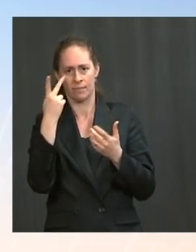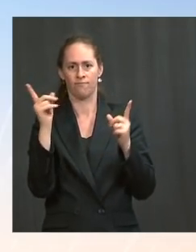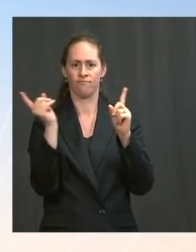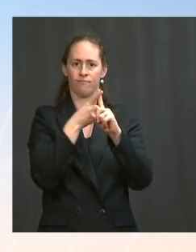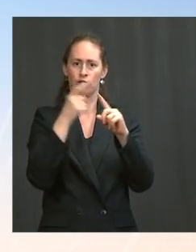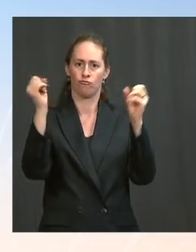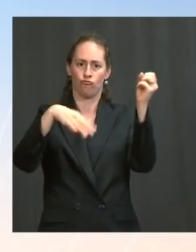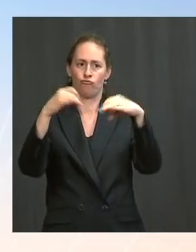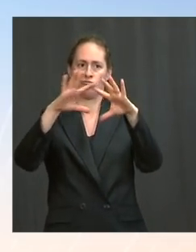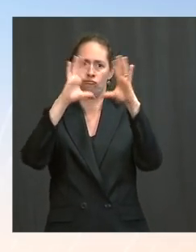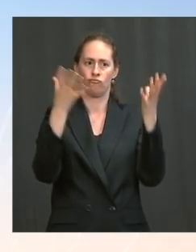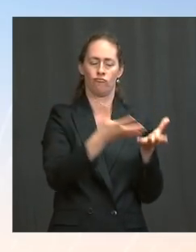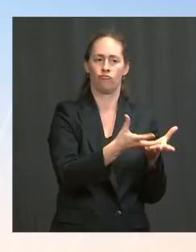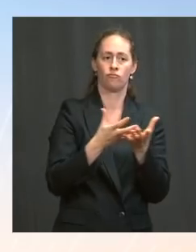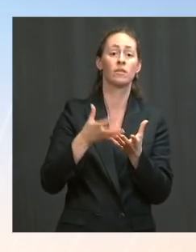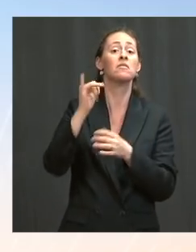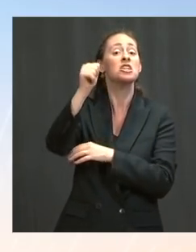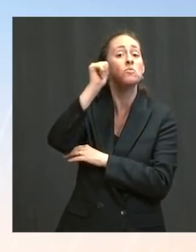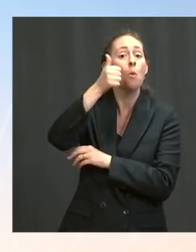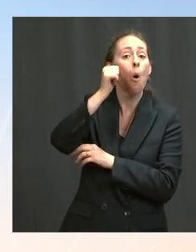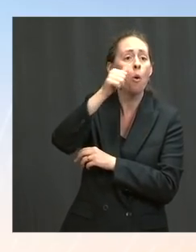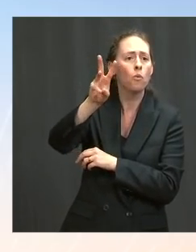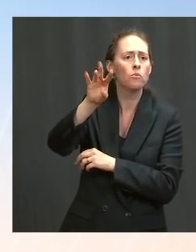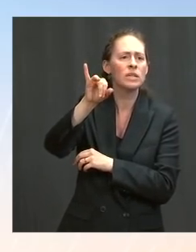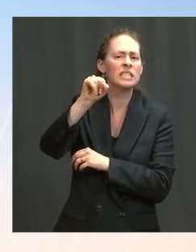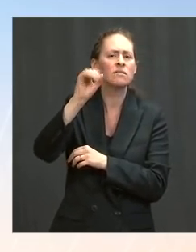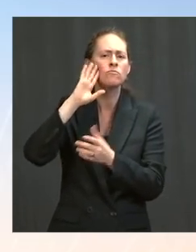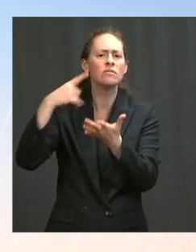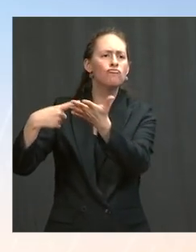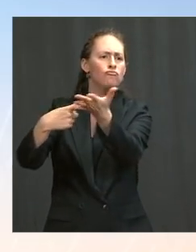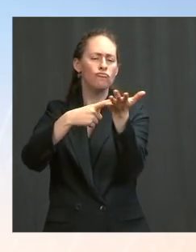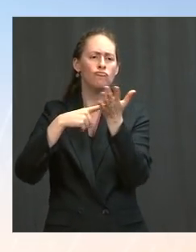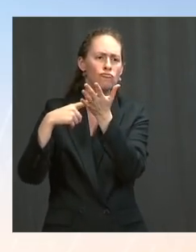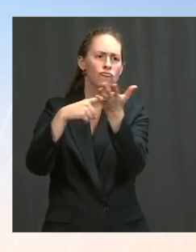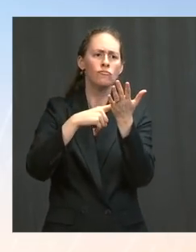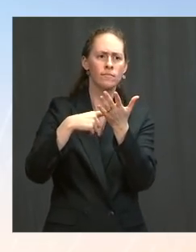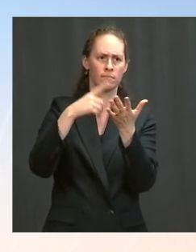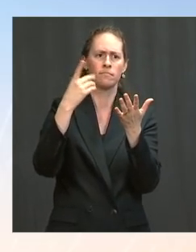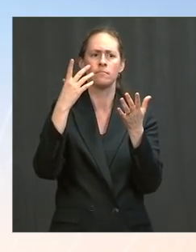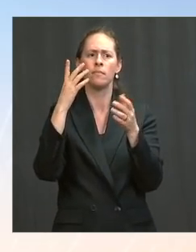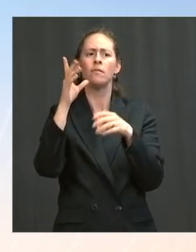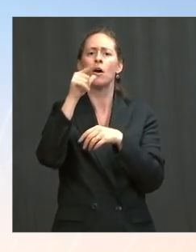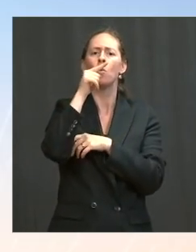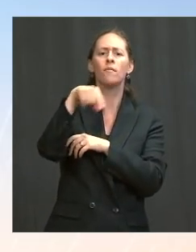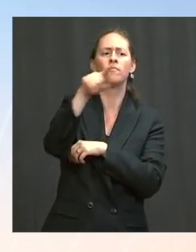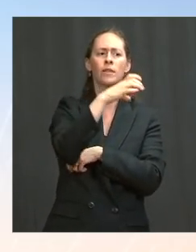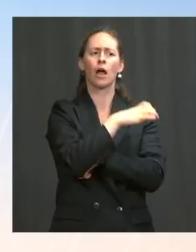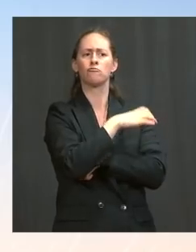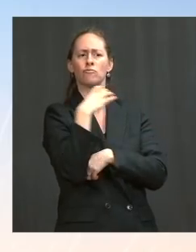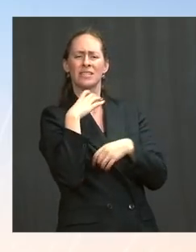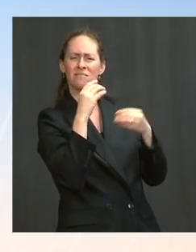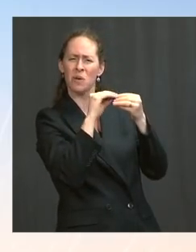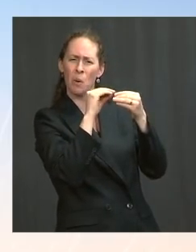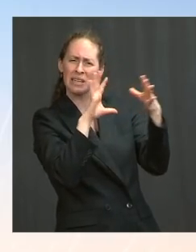And we'll be working closely with leaders in Congress to move both of these pieces of legislation forward. The Press: Okay. So the White House is not going to say,